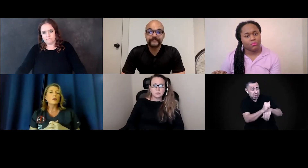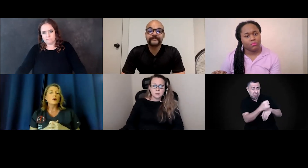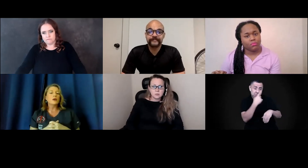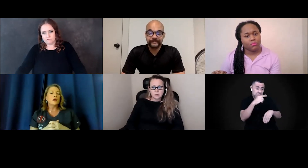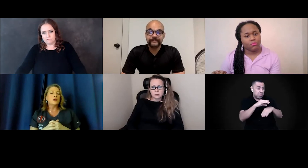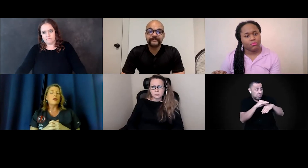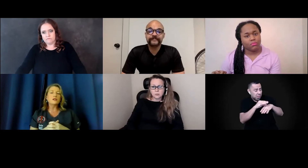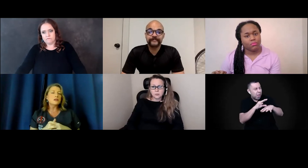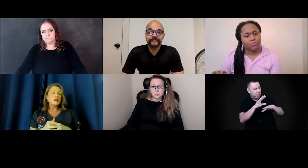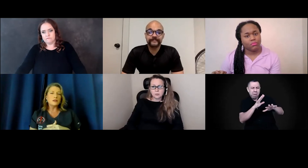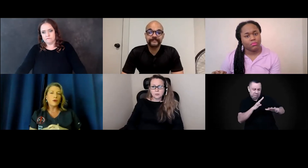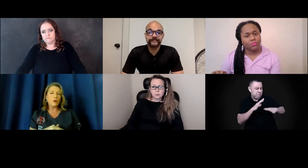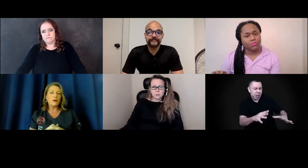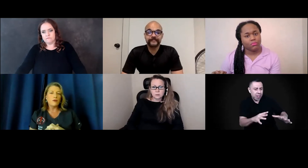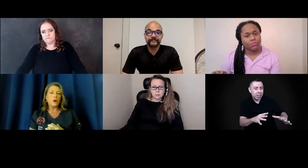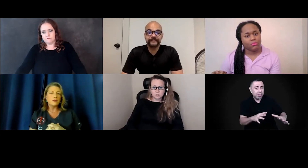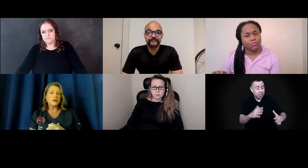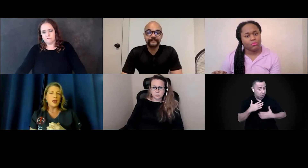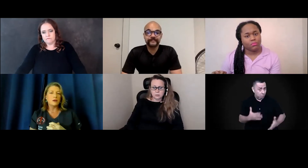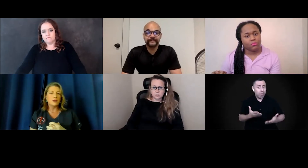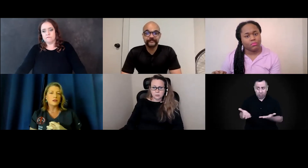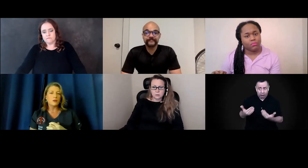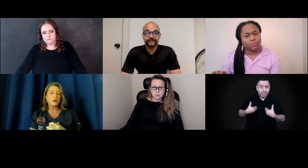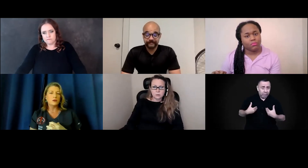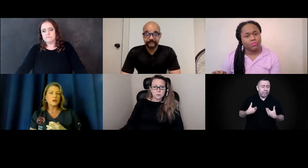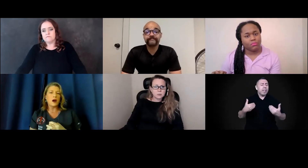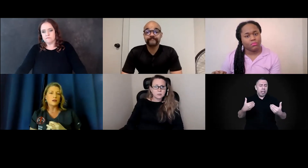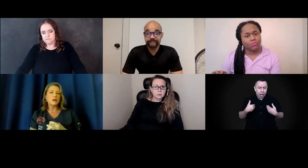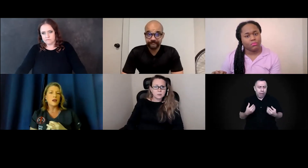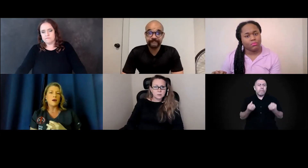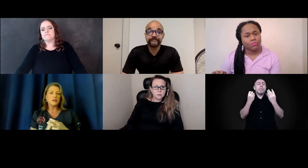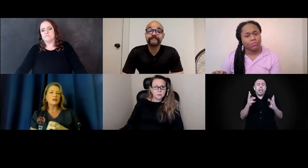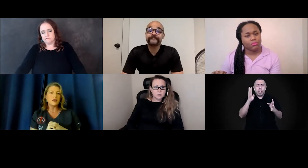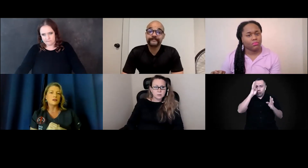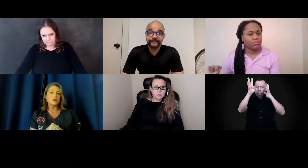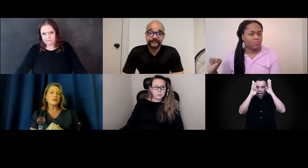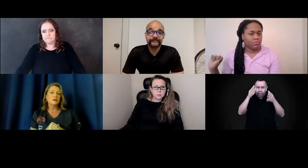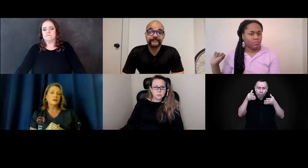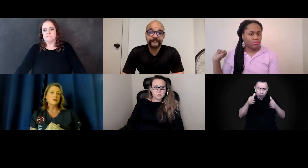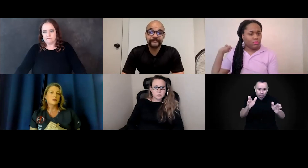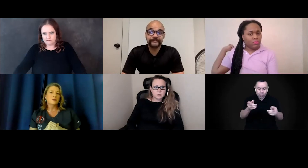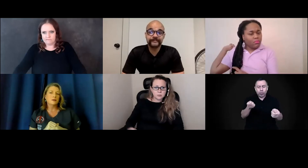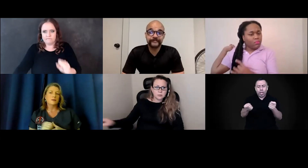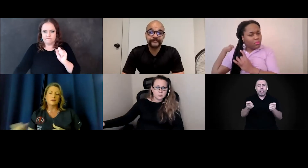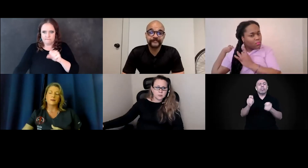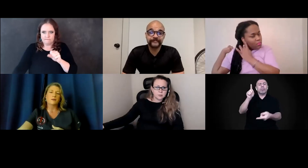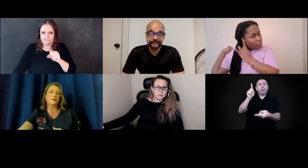So, yeah, there's just lots of creative ways to handle this to reduce cost and have success.